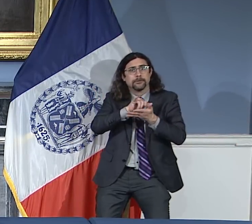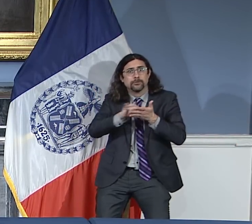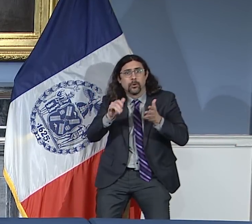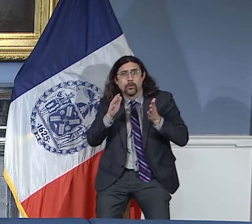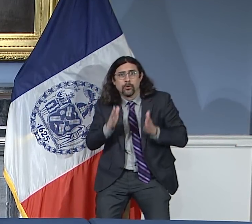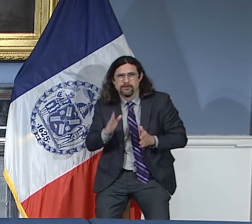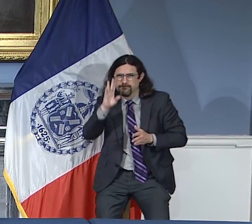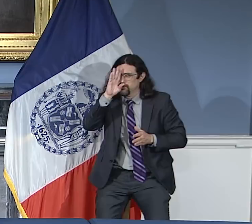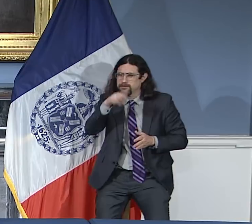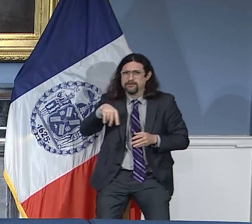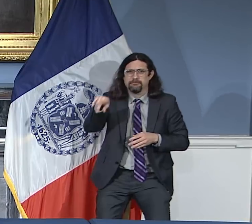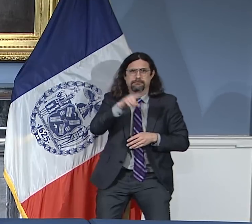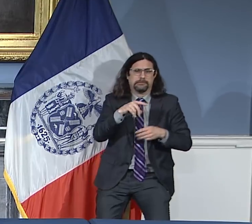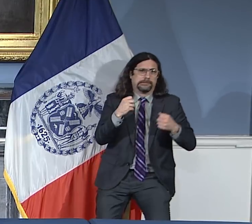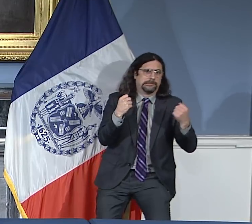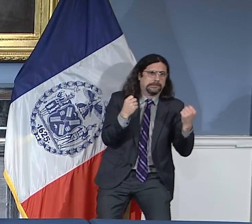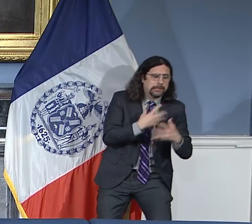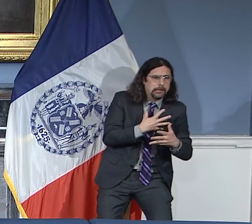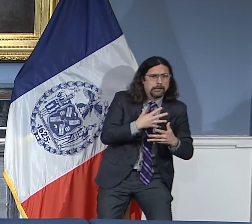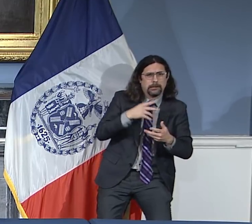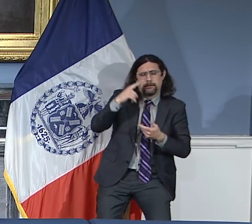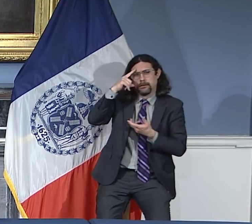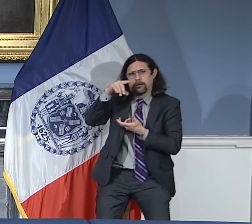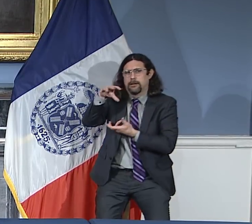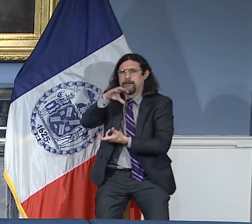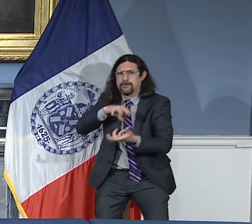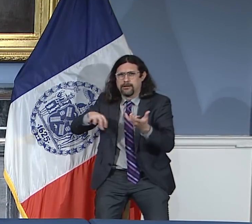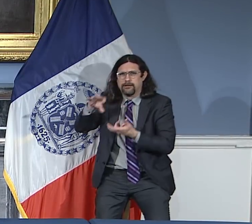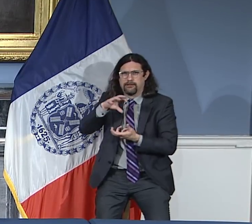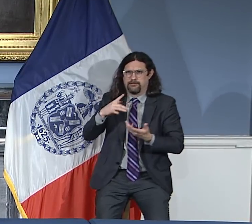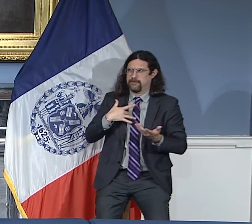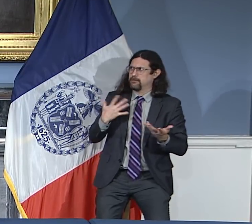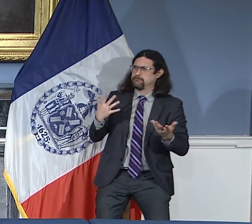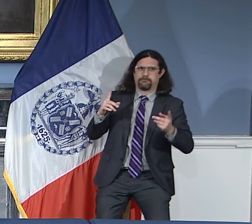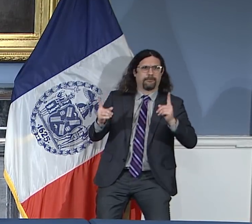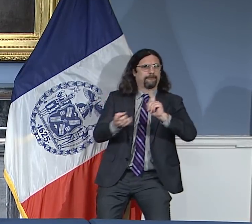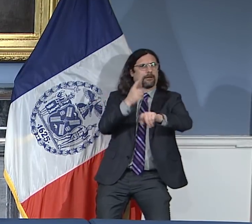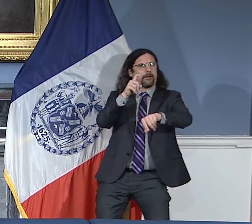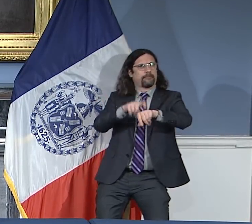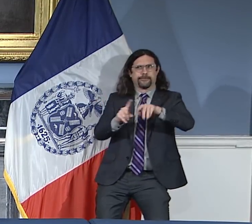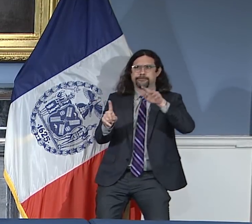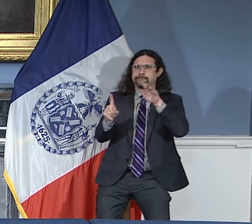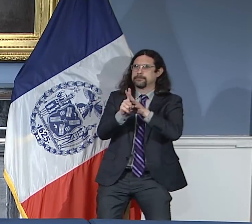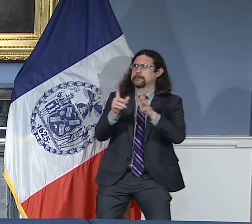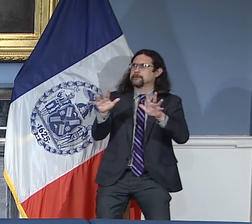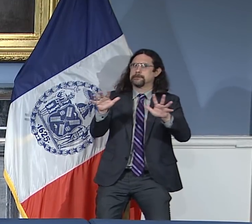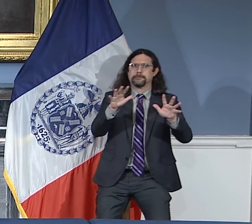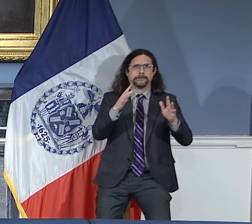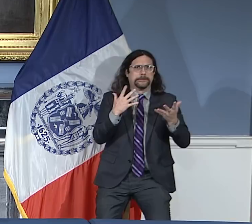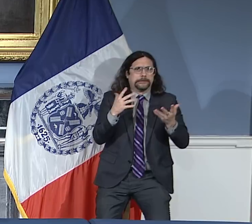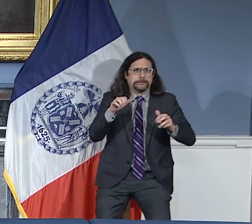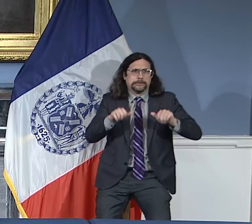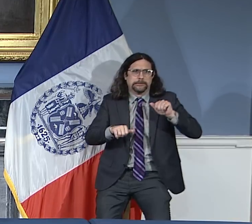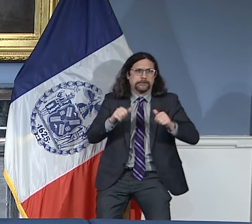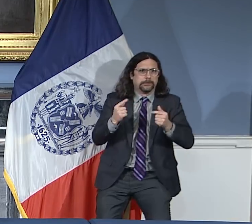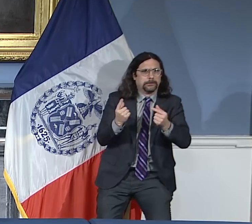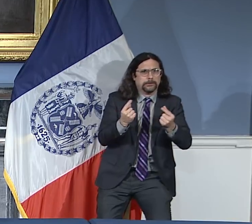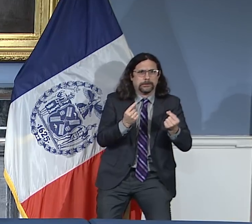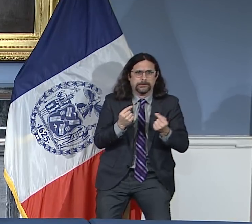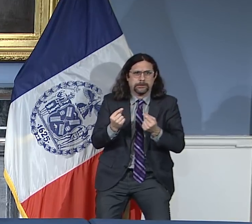OUT THERE WHO'S SCARED, ANYONE WHO IS CONFUSED, ANYONE WHO FEELS